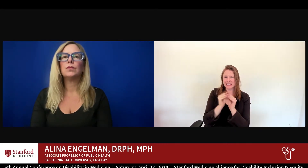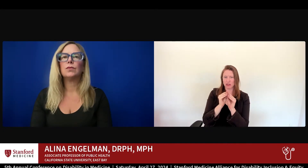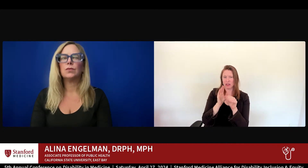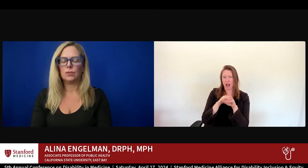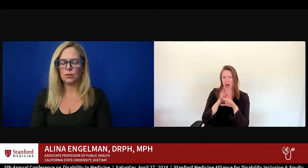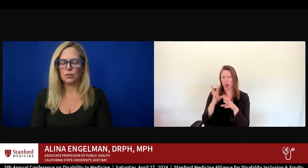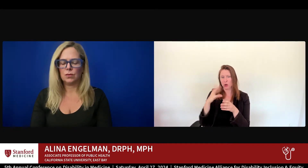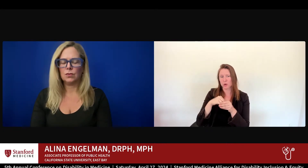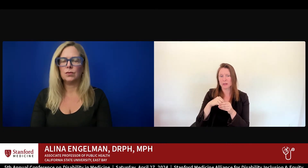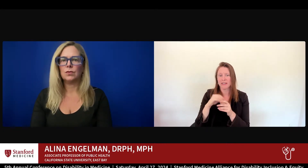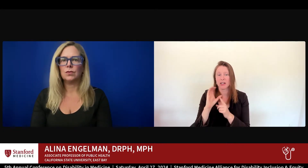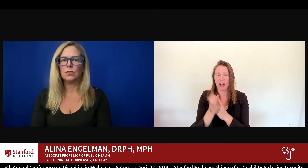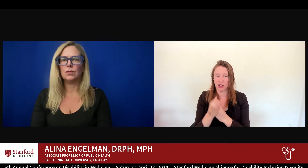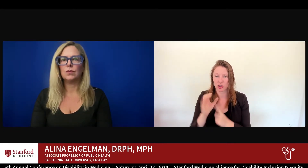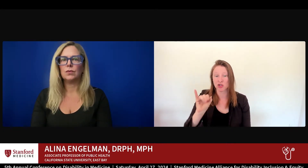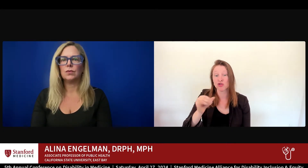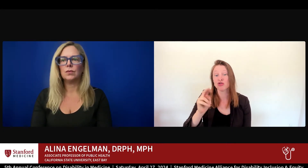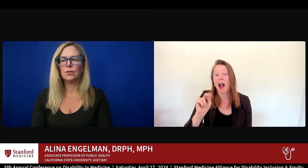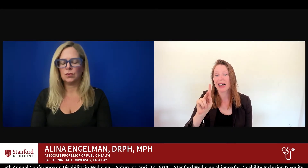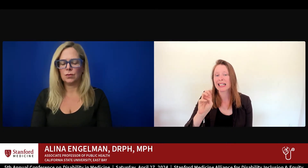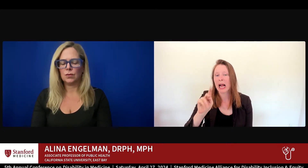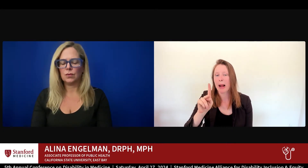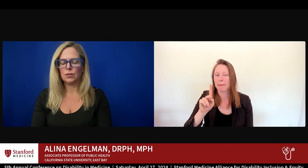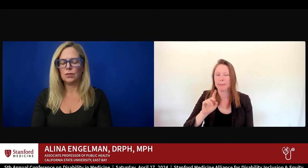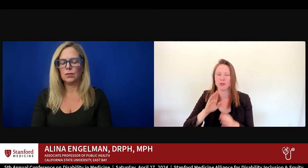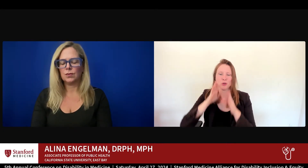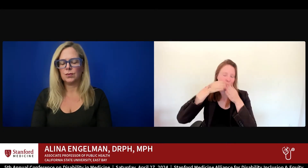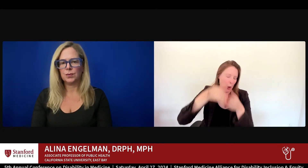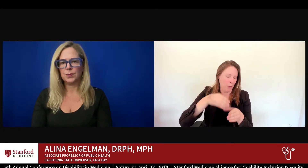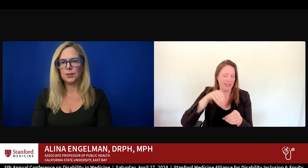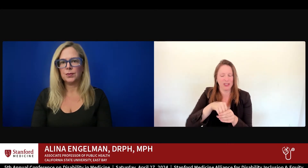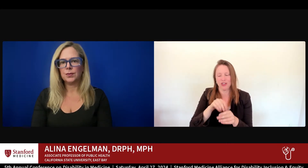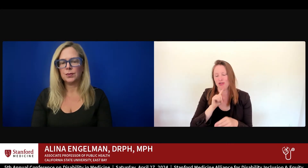And this afternoon for our third session on inclusive cultures, we had John Kemp,